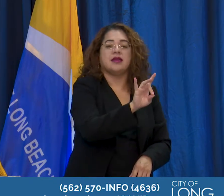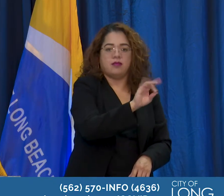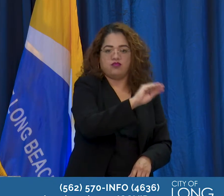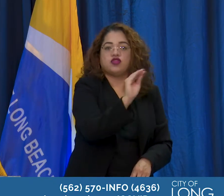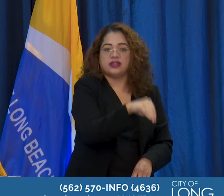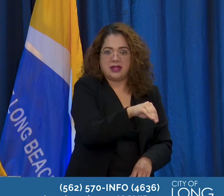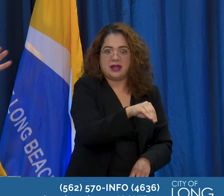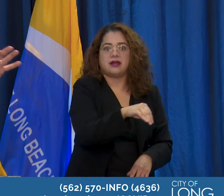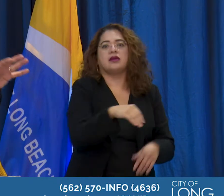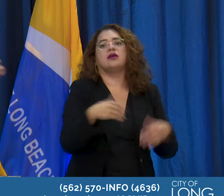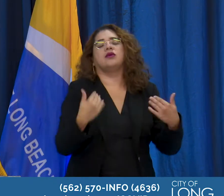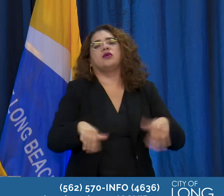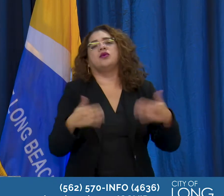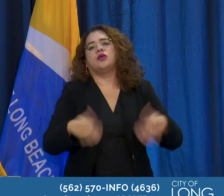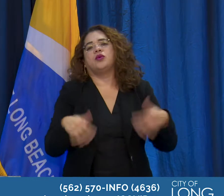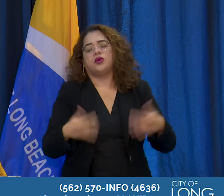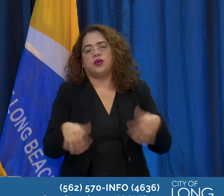I mean we were at 5 percent.